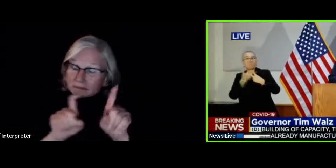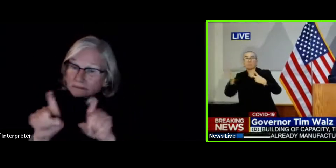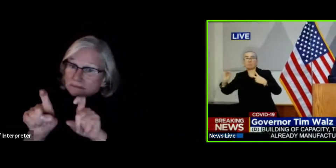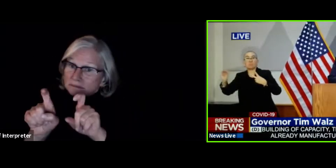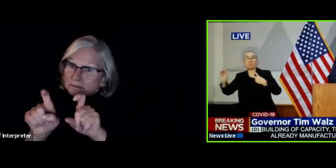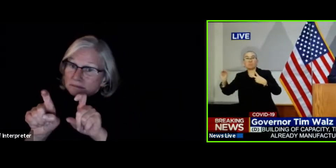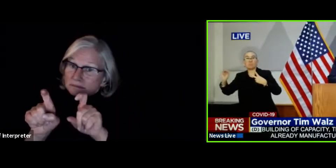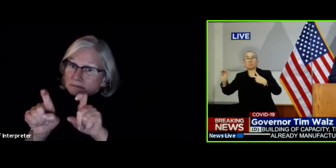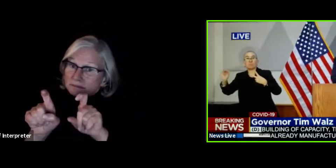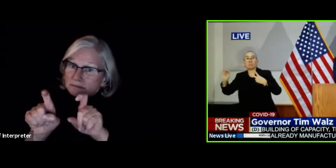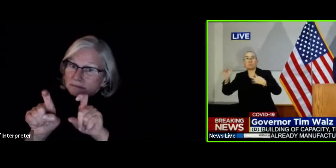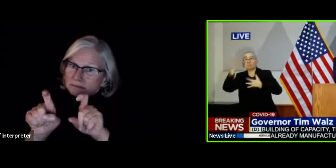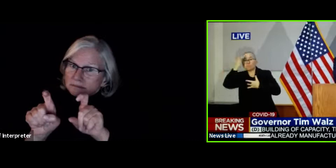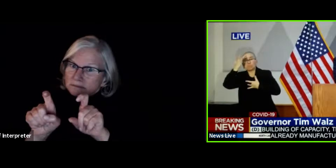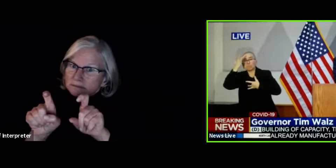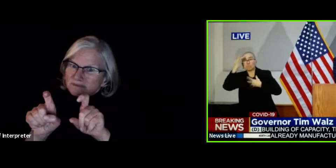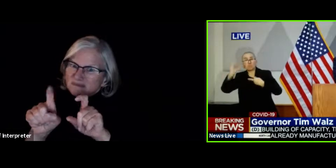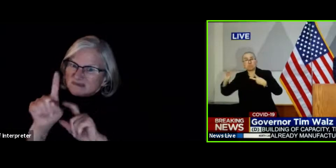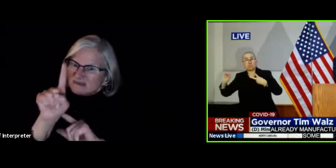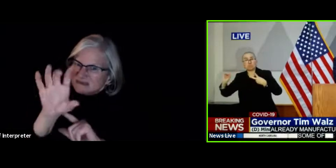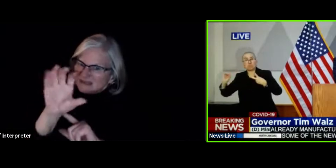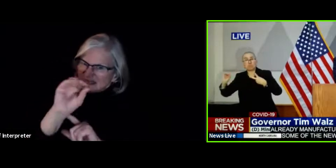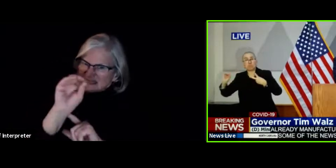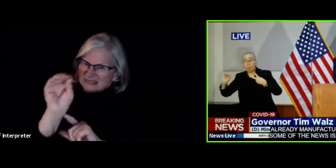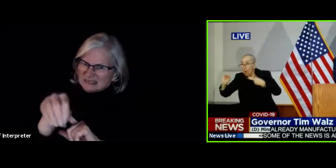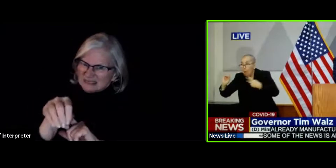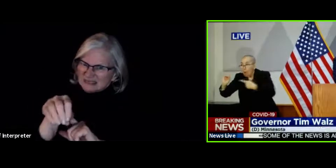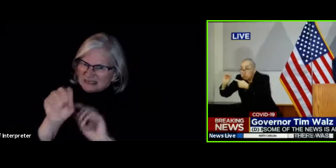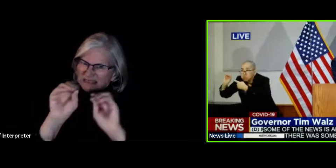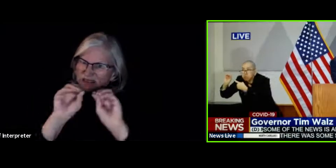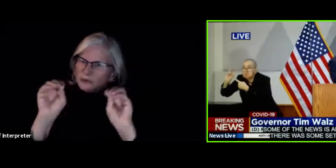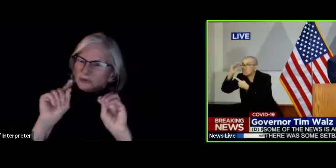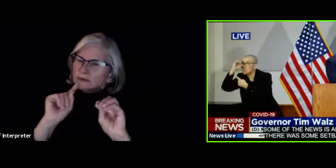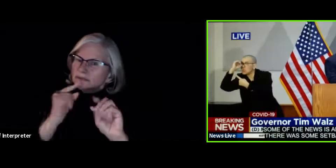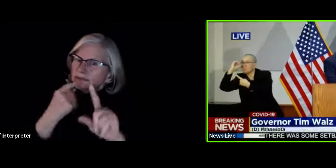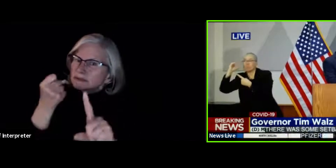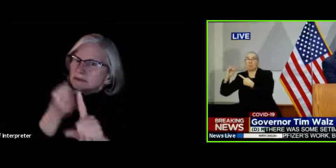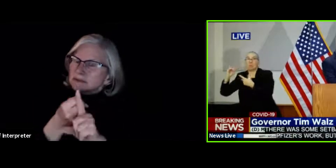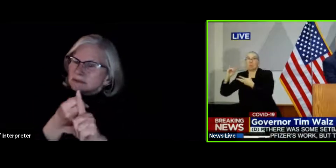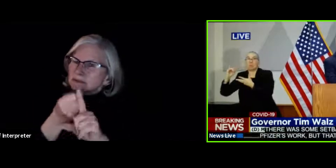ILL. THERE WAS A PERCENTAGE, IT WAS ABOUT